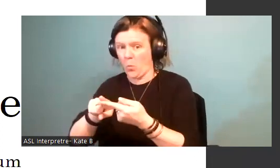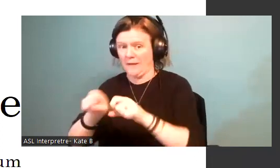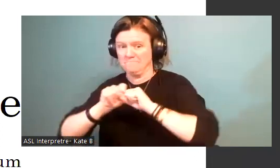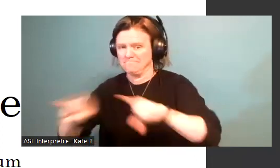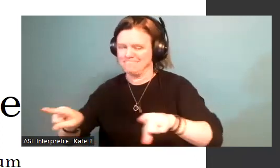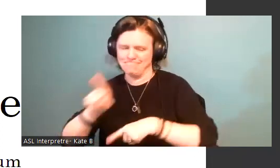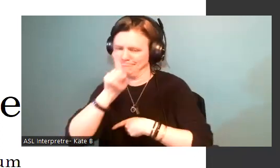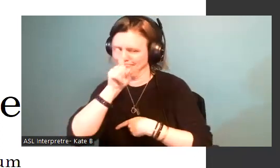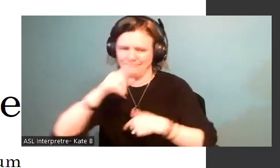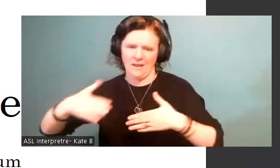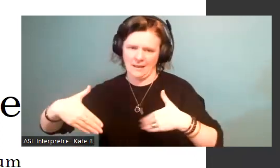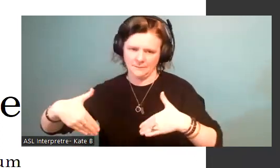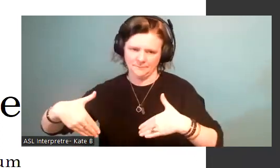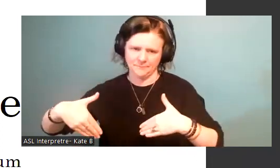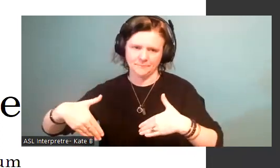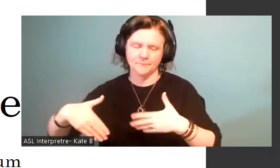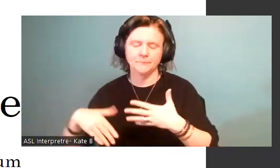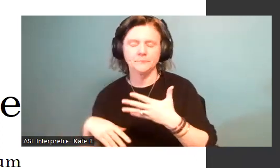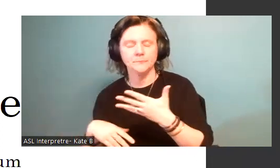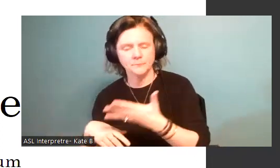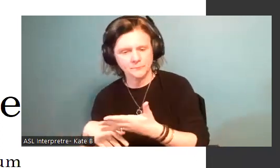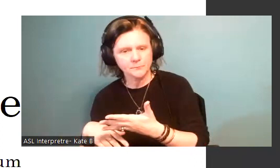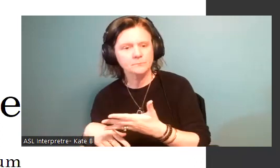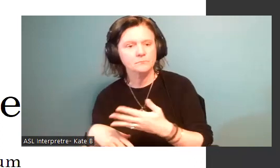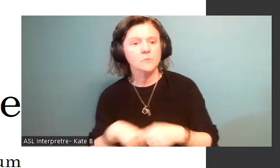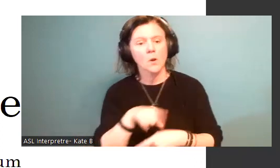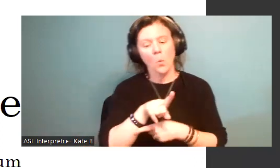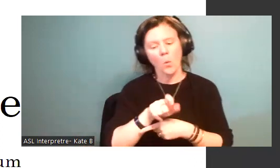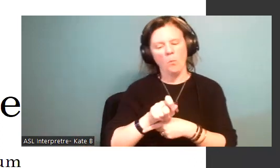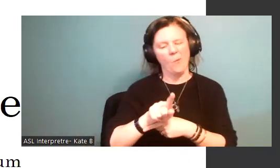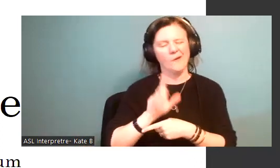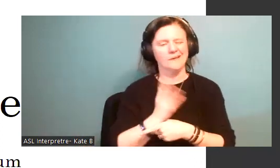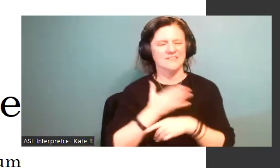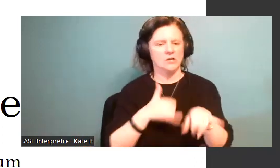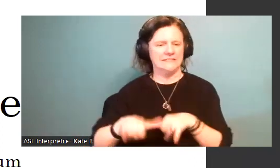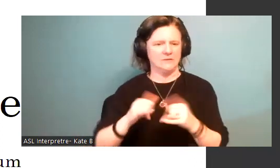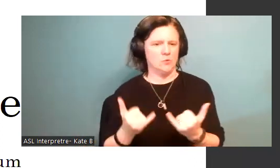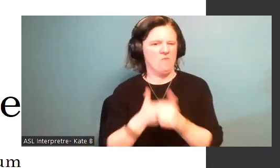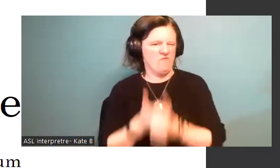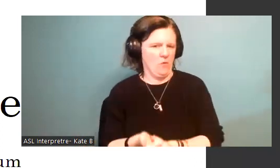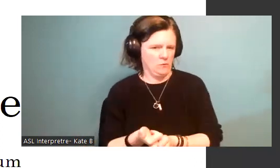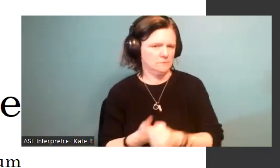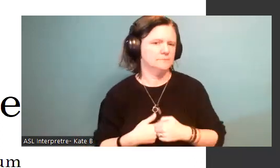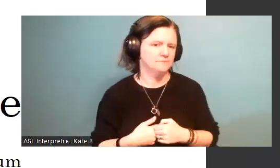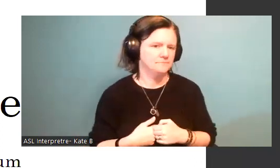Version of 1.0 was published in 2014. 1.1 was published in 2017. 1.2 is in development,